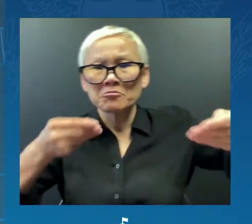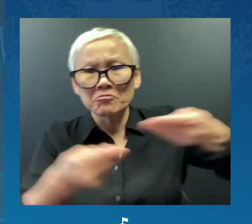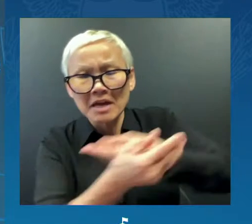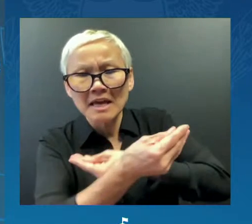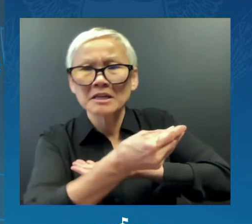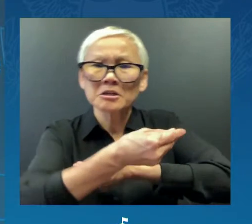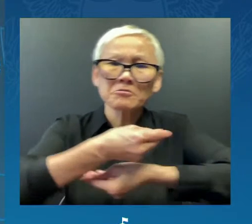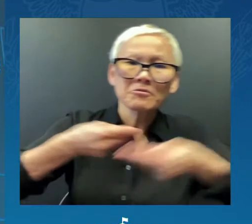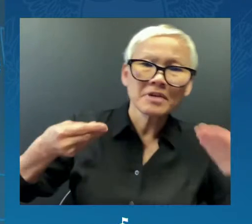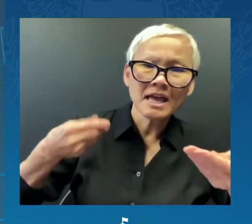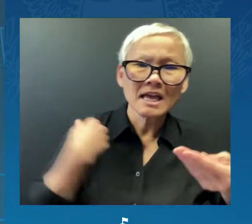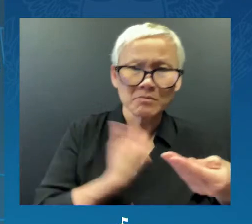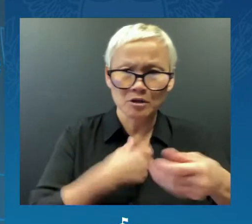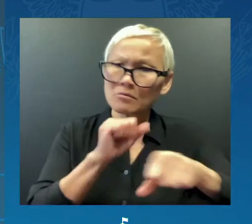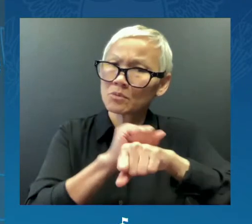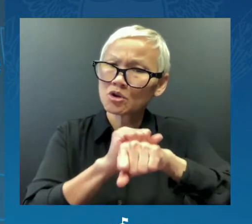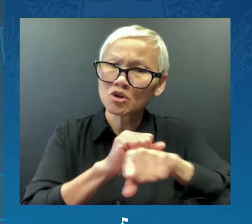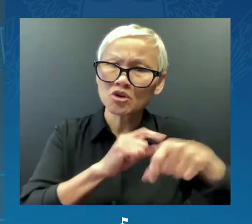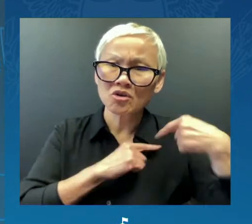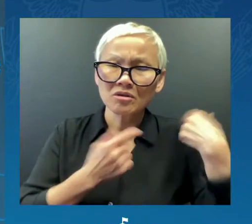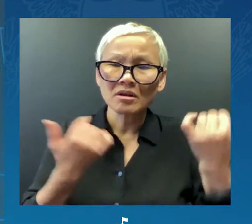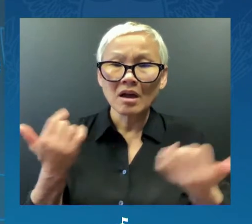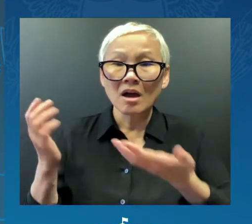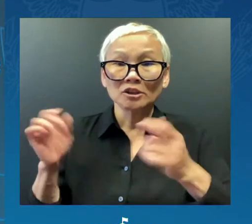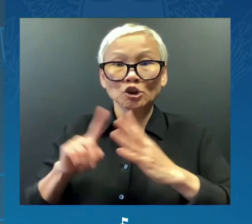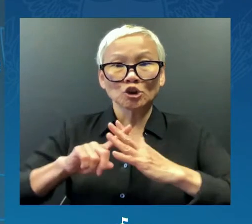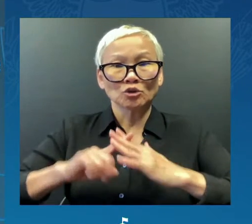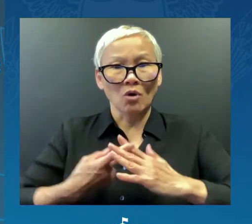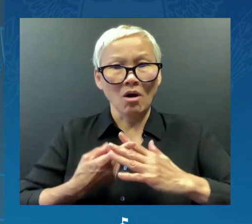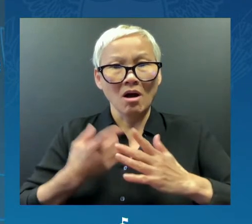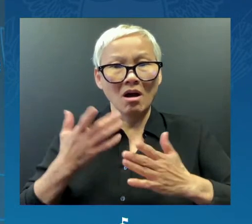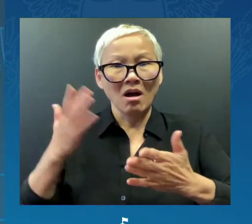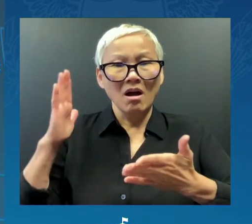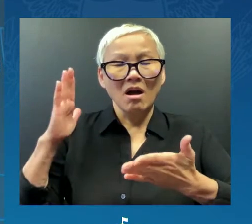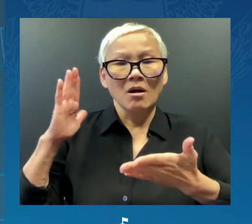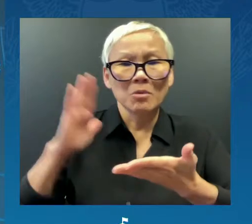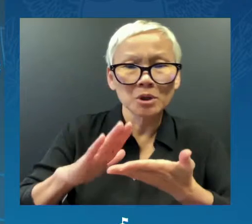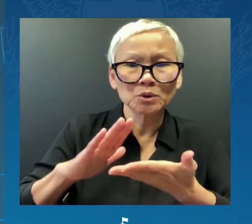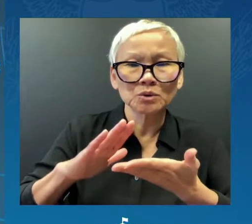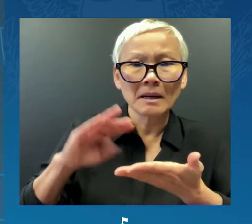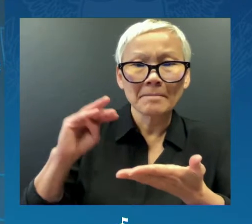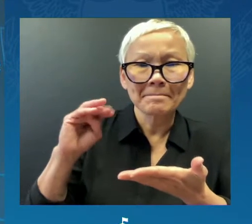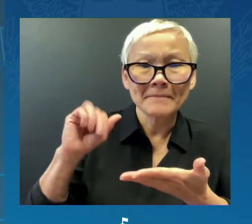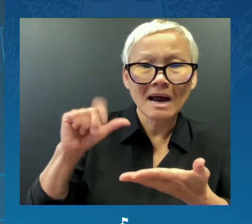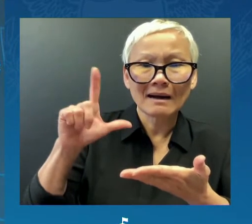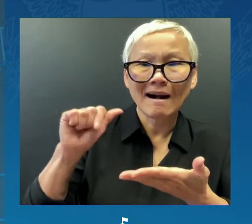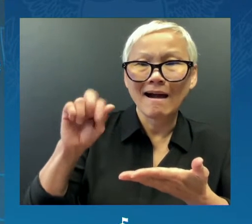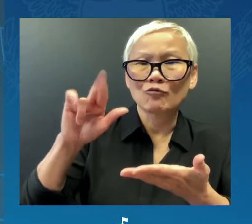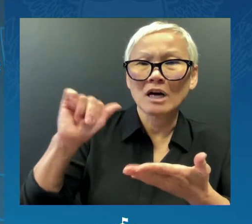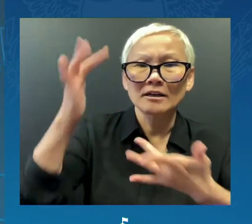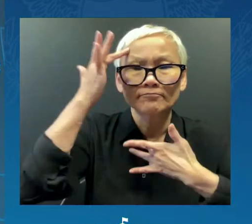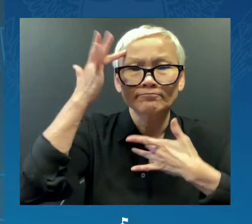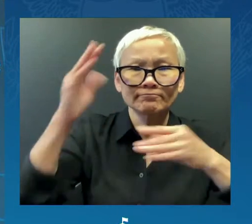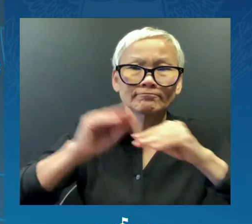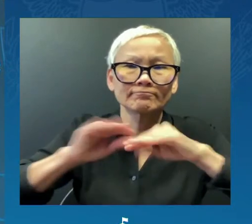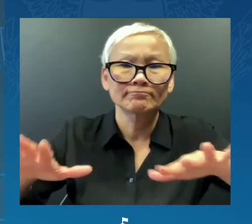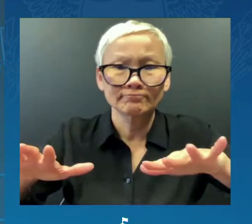more than 1 billion cases of malaria and to help more than 22 million people living with HIV/AIDS.